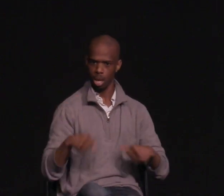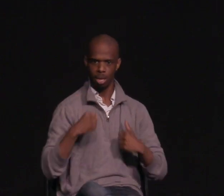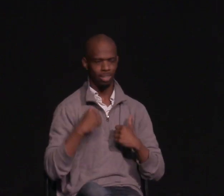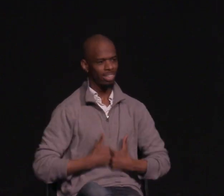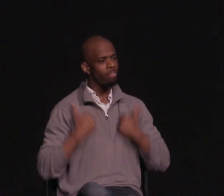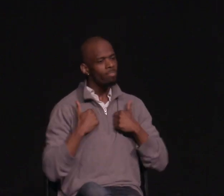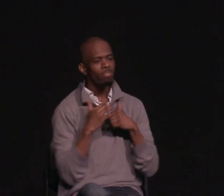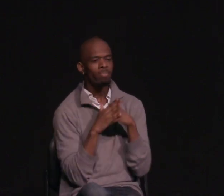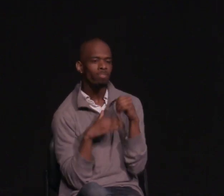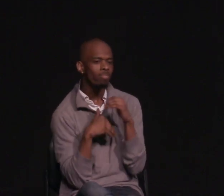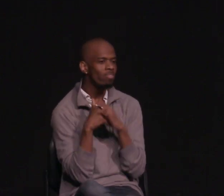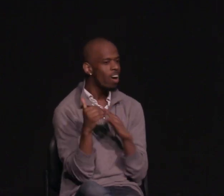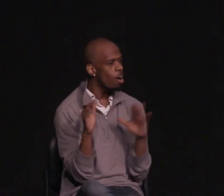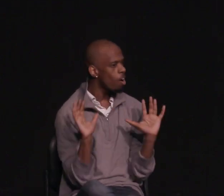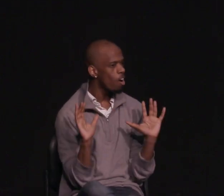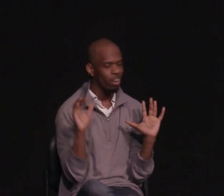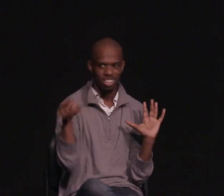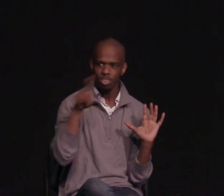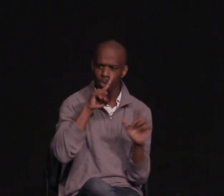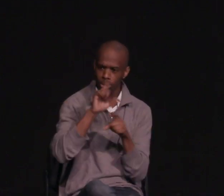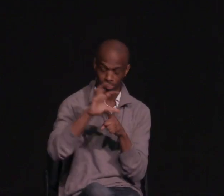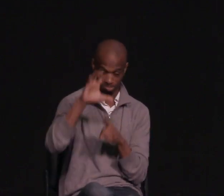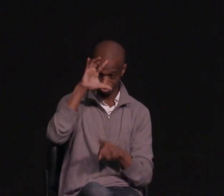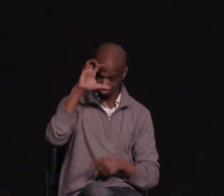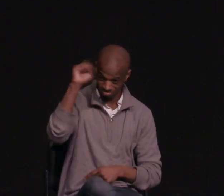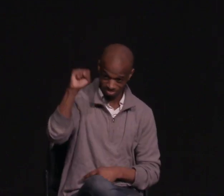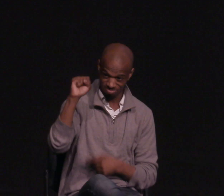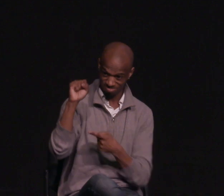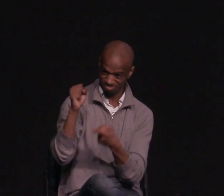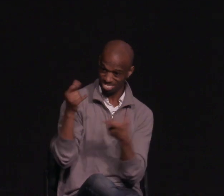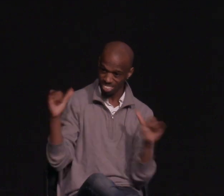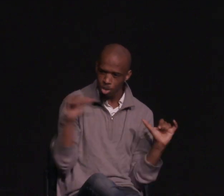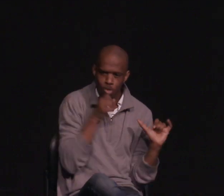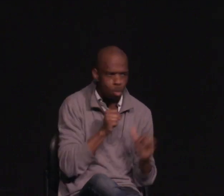going into his 80s let me know that there is nothing that can stop me from growing and evolving